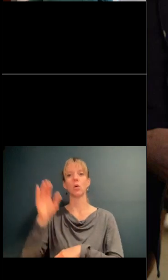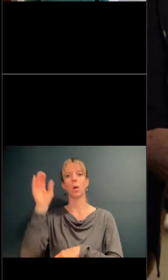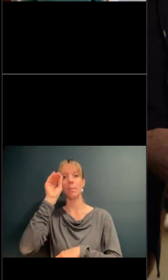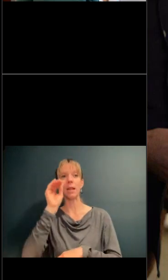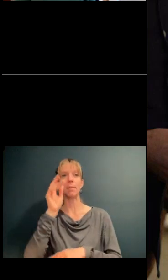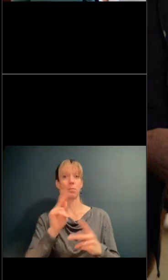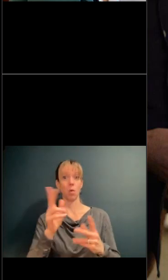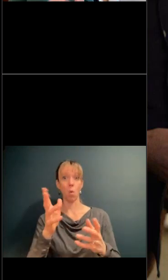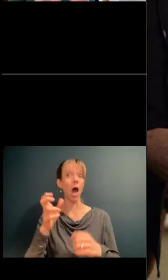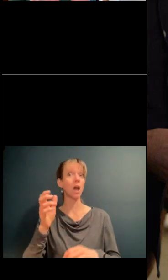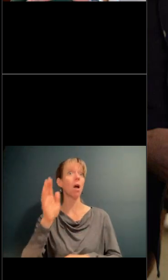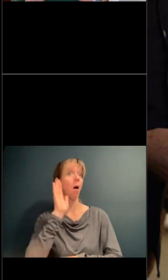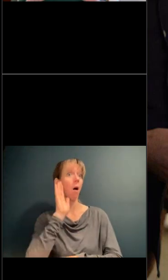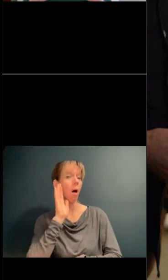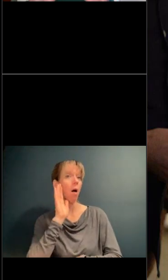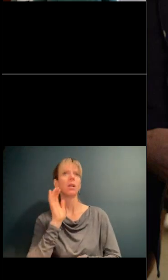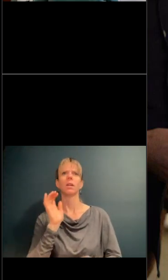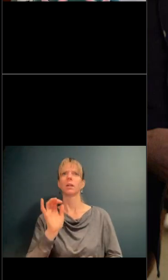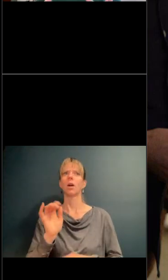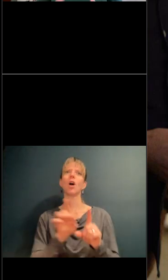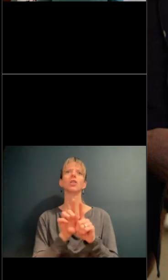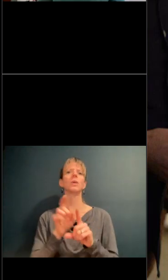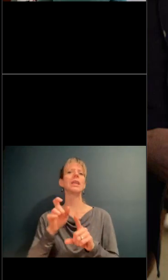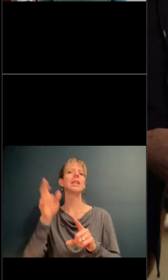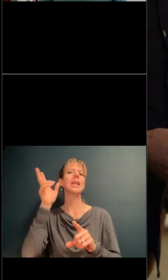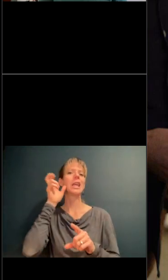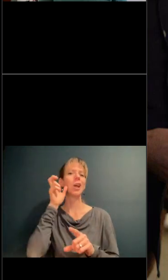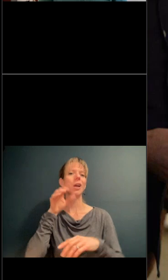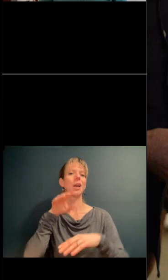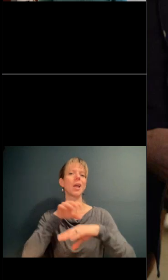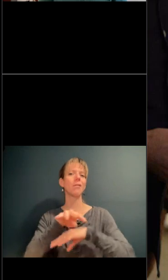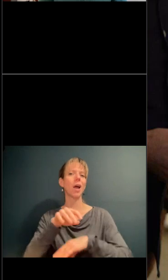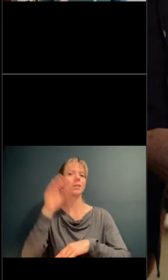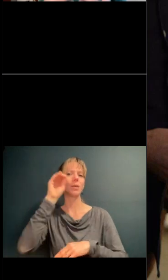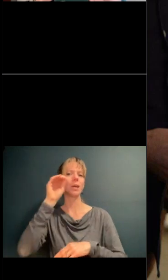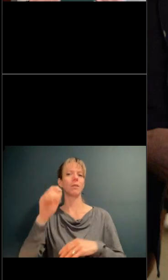While making sure we are also hearing the advice and opinions of young people with disabilities.